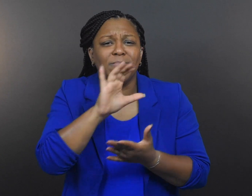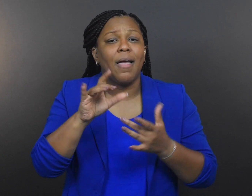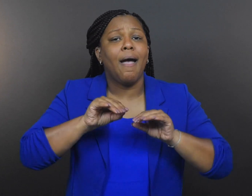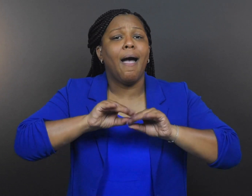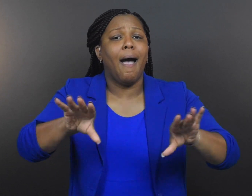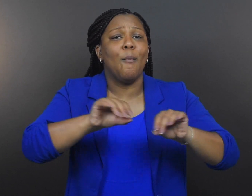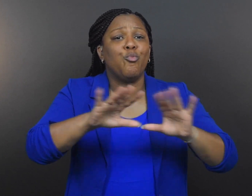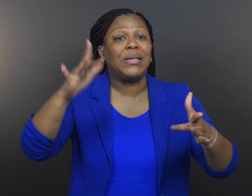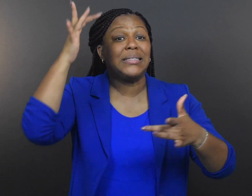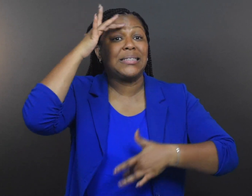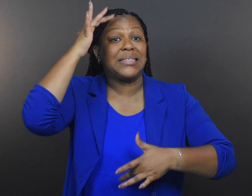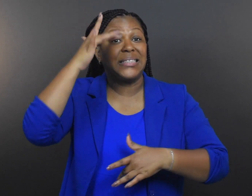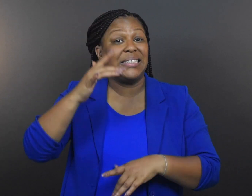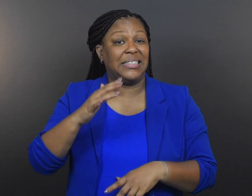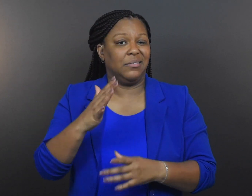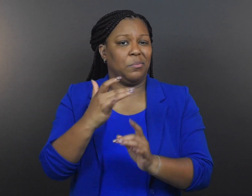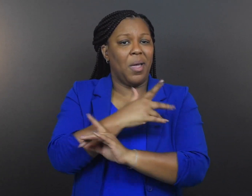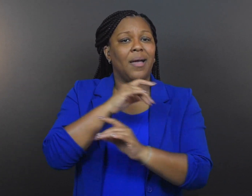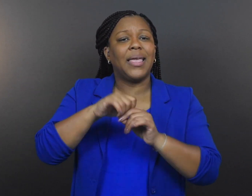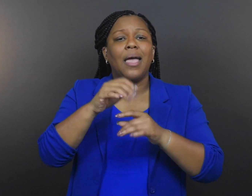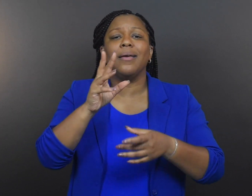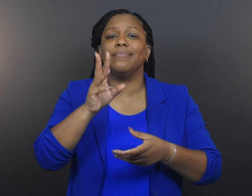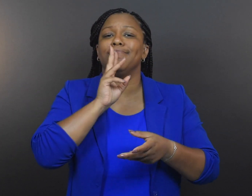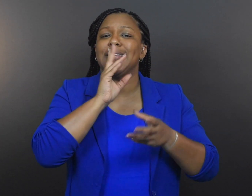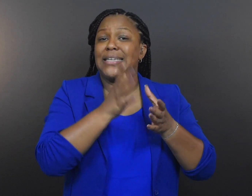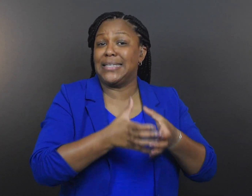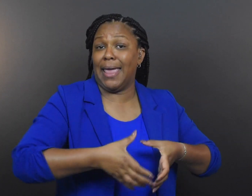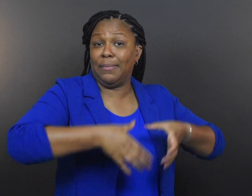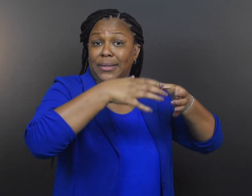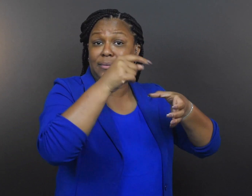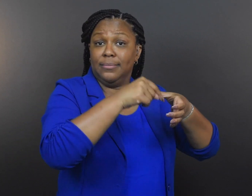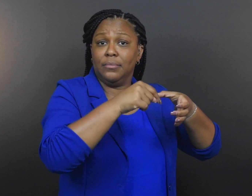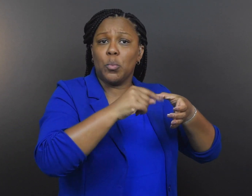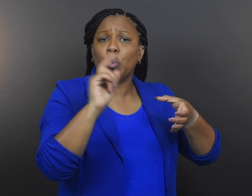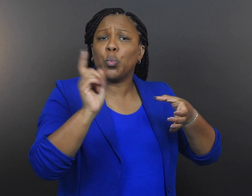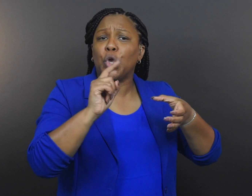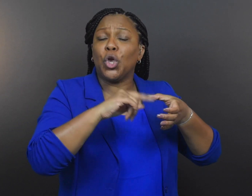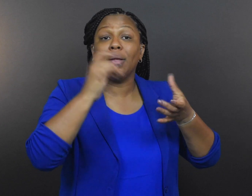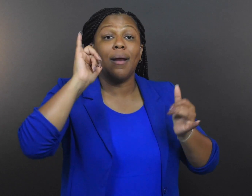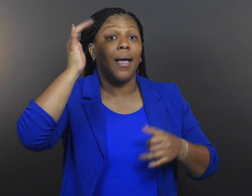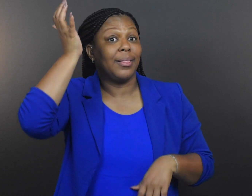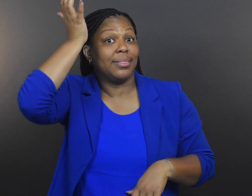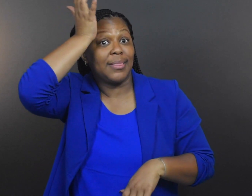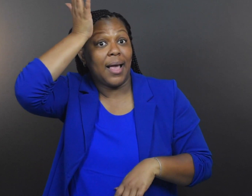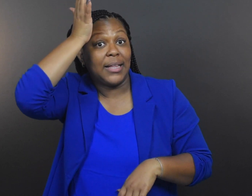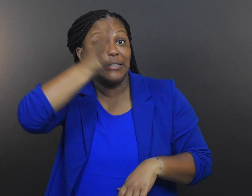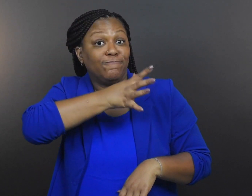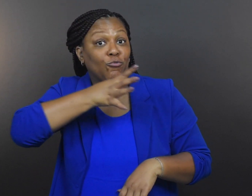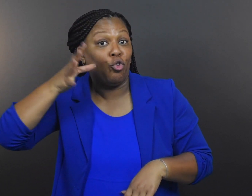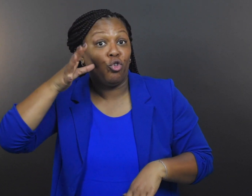back to contaminated water in places like lettuce farms and water parks.